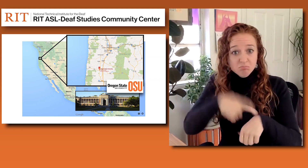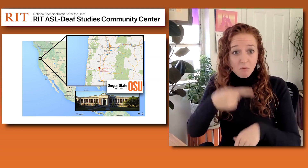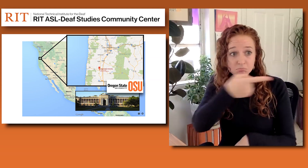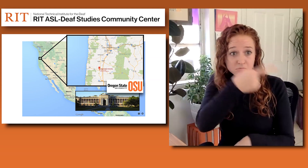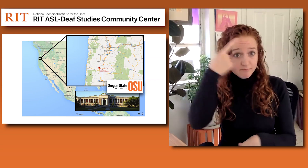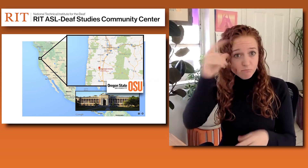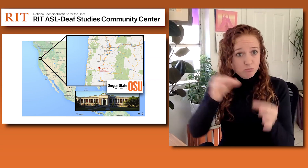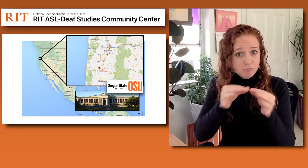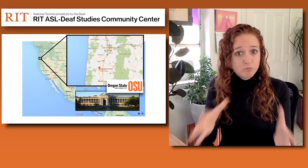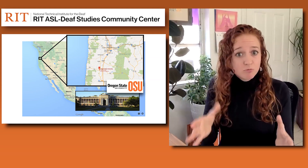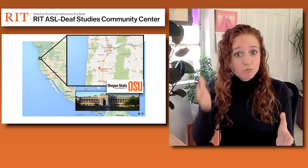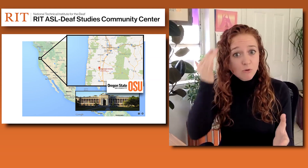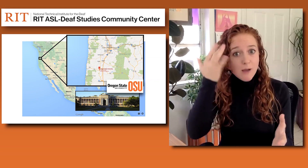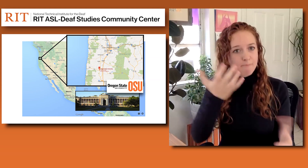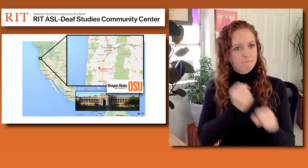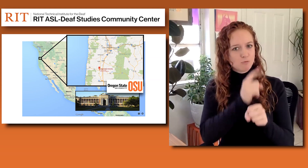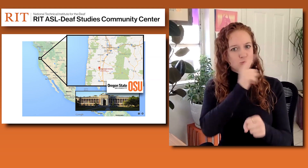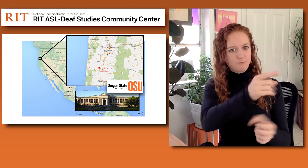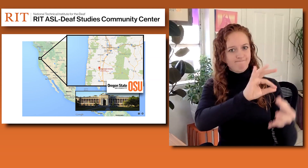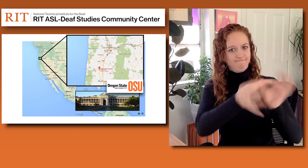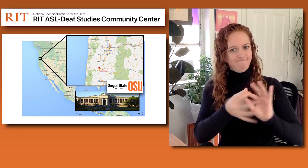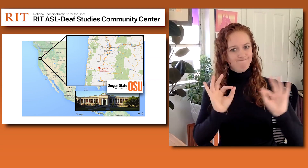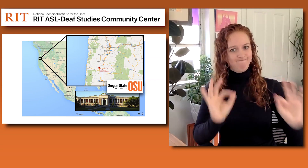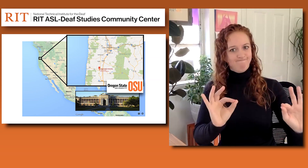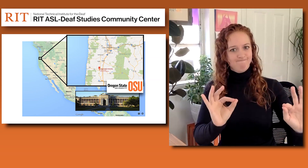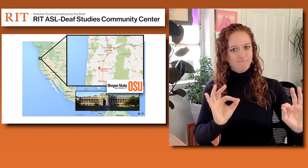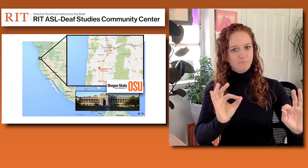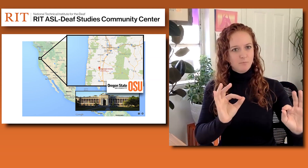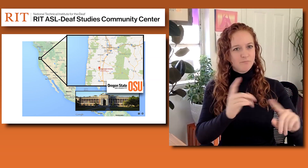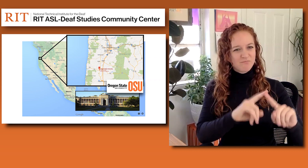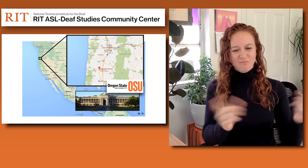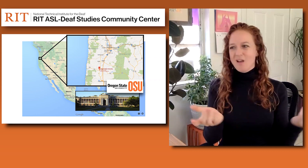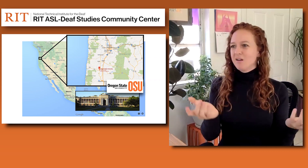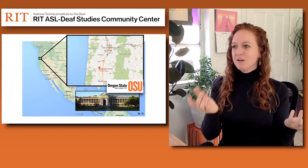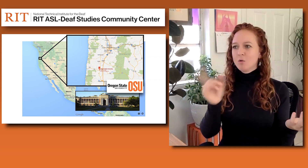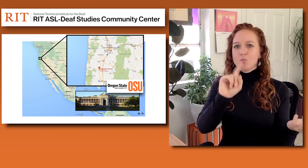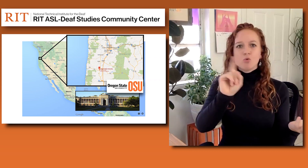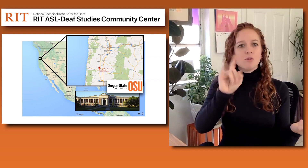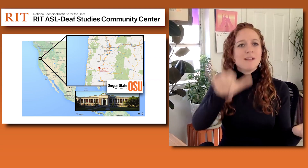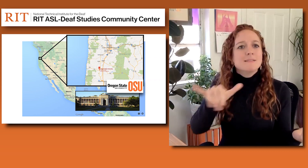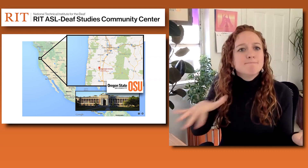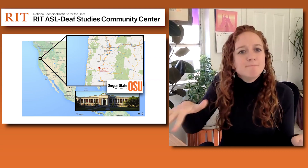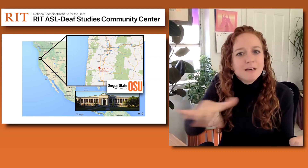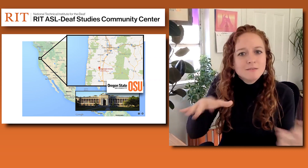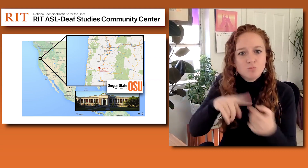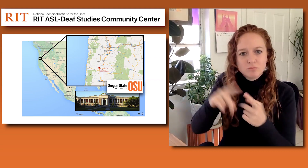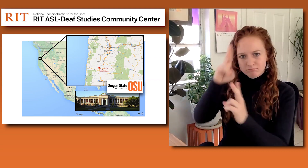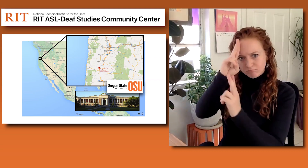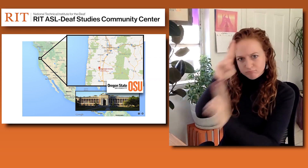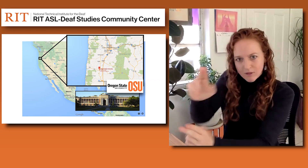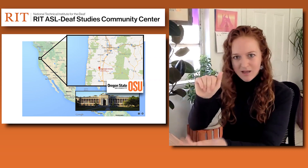and just working my bottom off to fry my brain and try to please whomever was in the room who could hear the interpreter speaking.